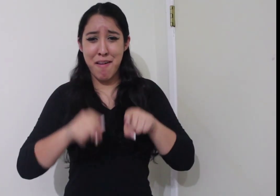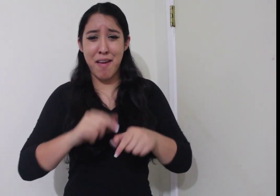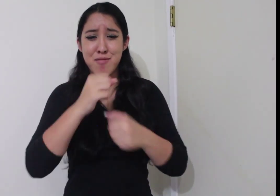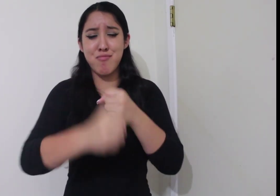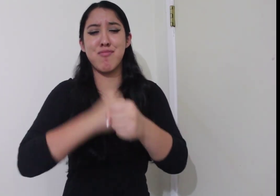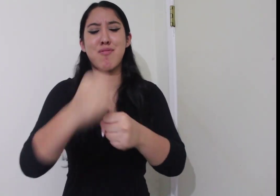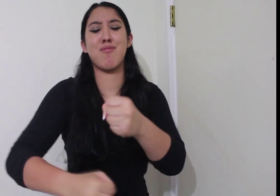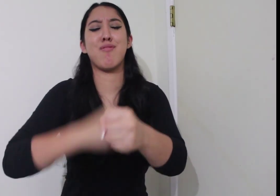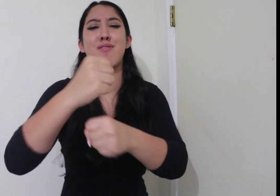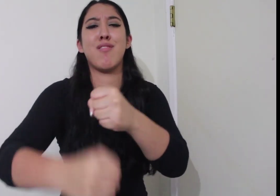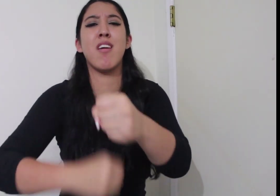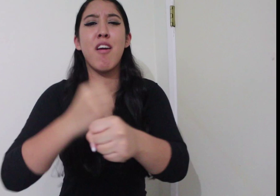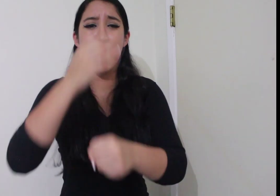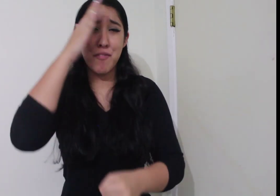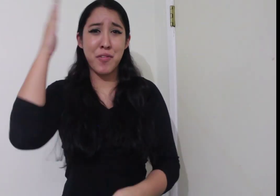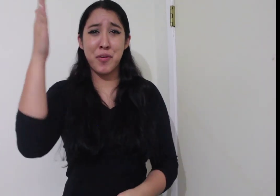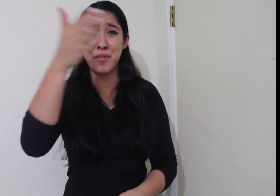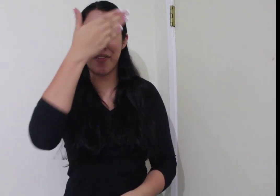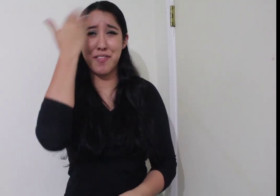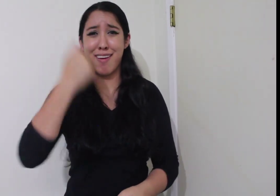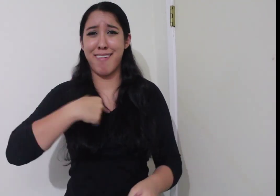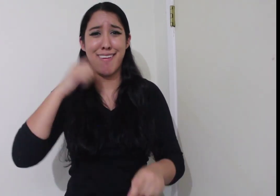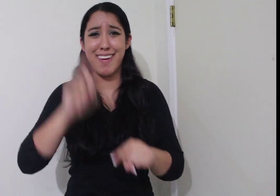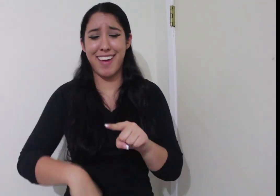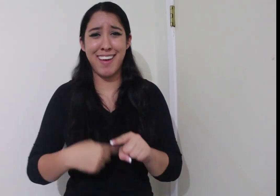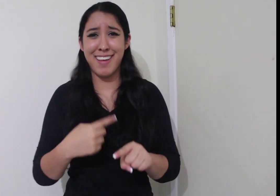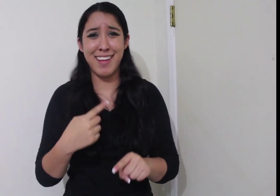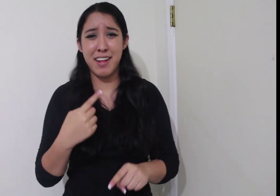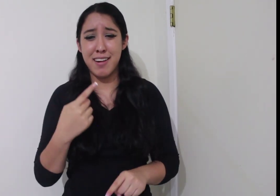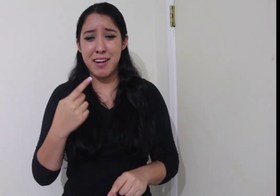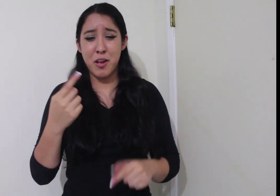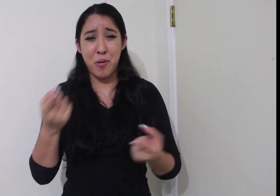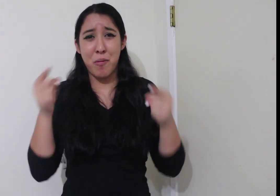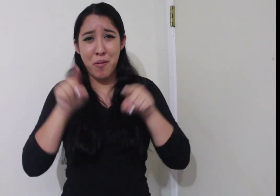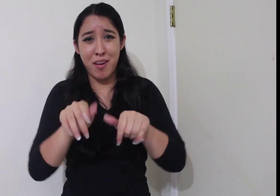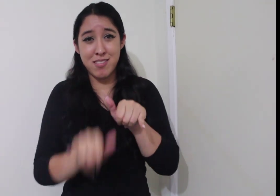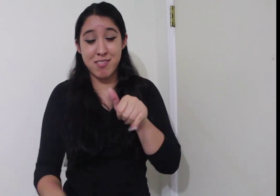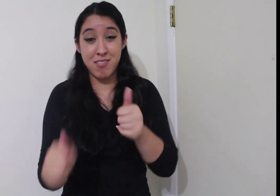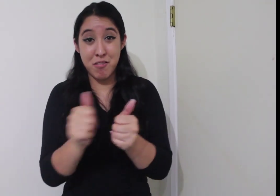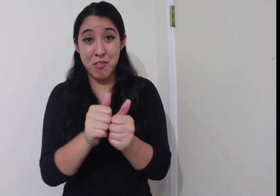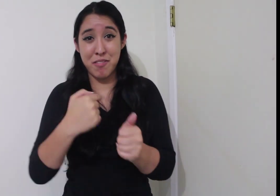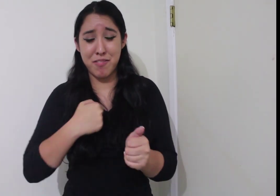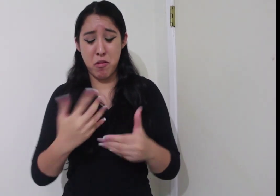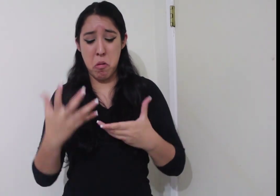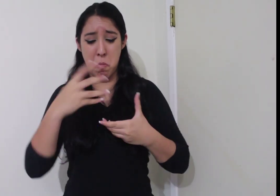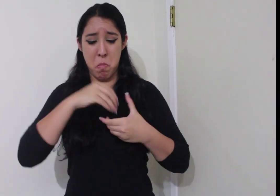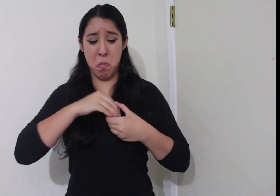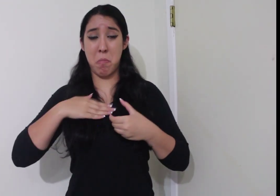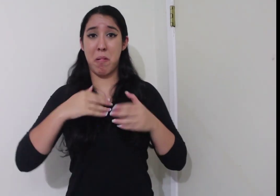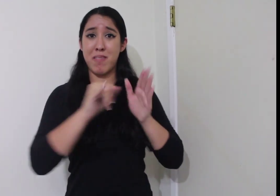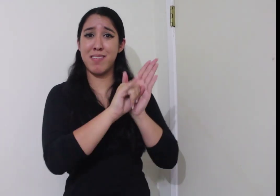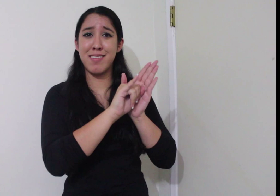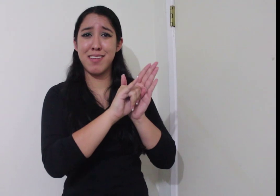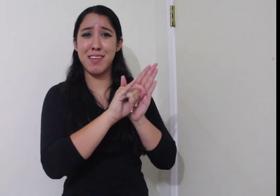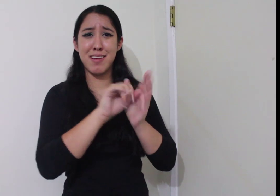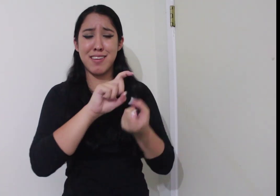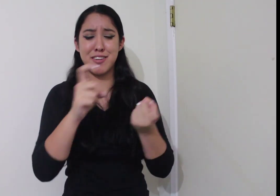Just like what he did to me doesn’t expire, doesn’t just go away after a set number of years. It stays with me, it’s part of my identity,